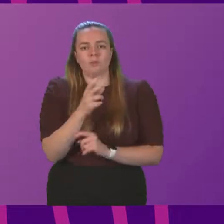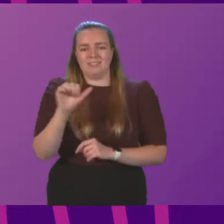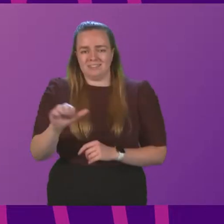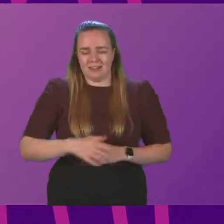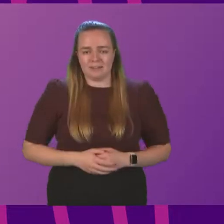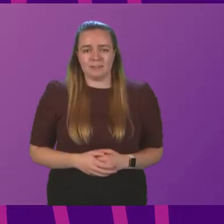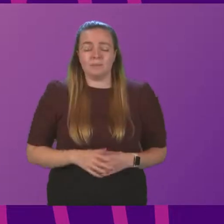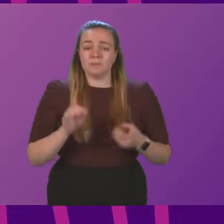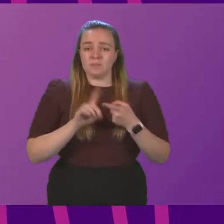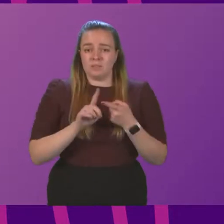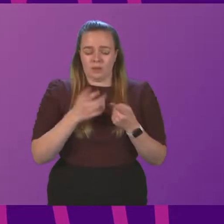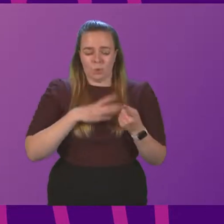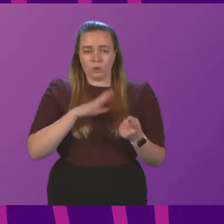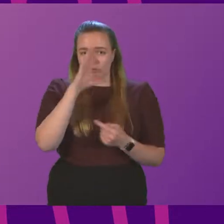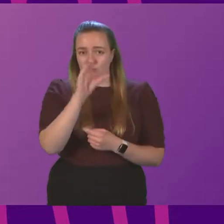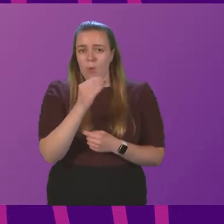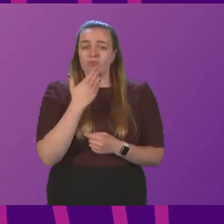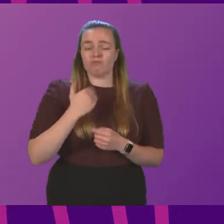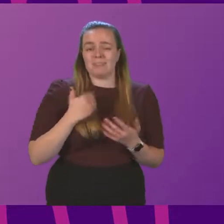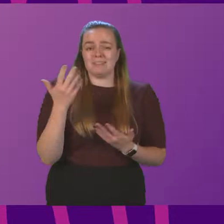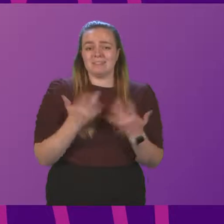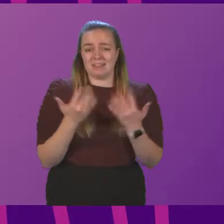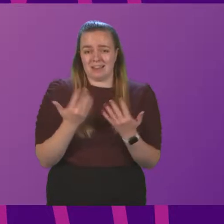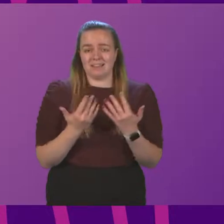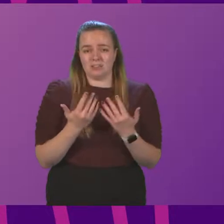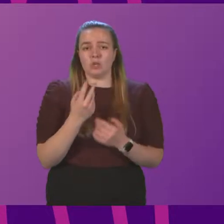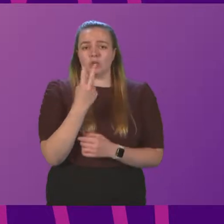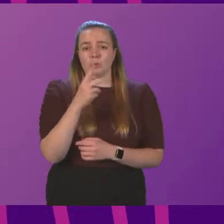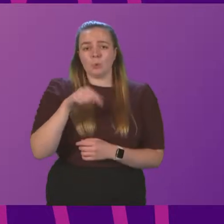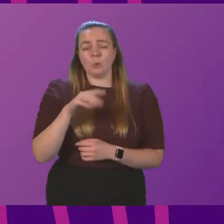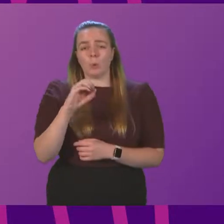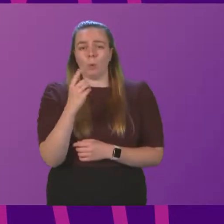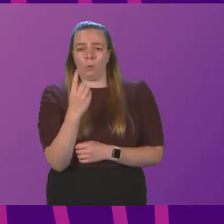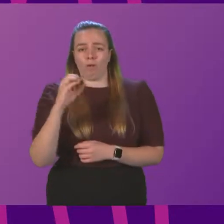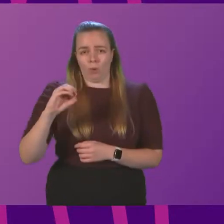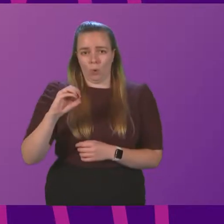First, though, I will report on the most recent statistics. Yesterday, 2,010 positive cases were